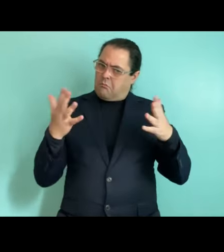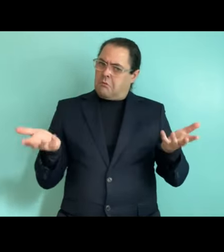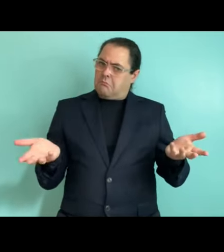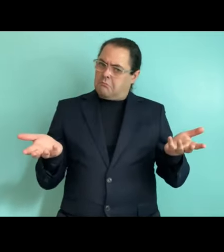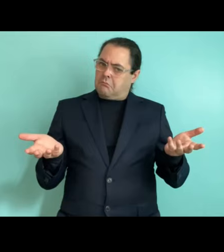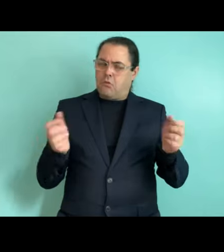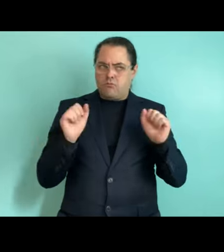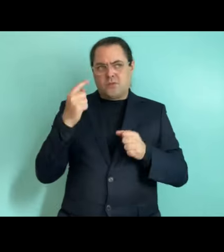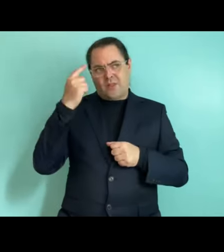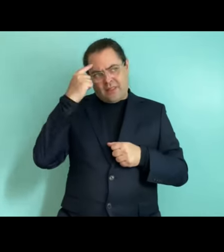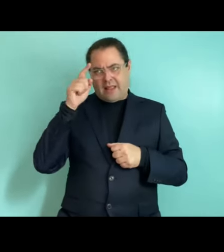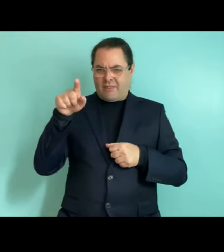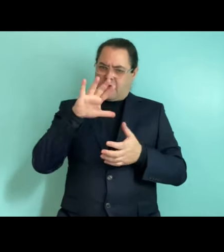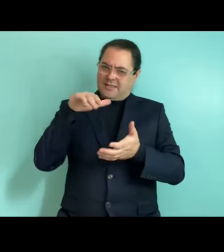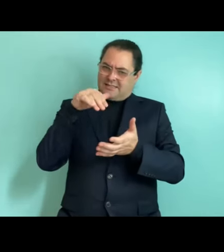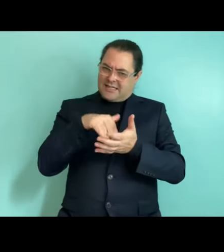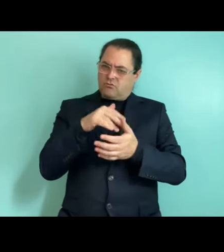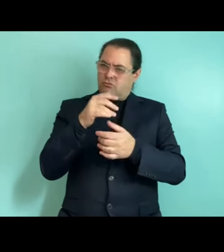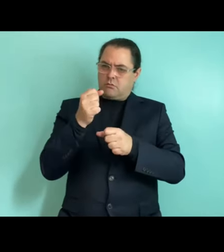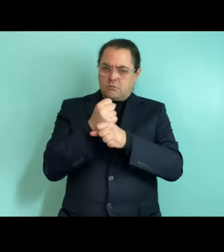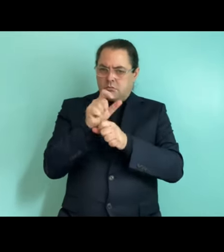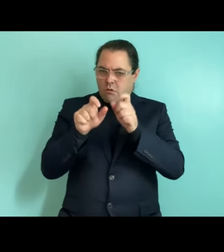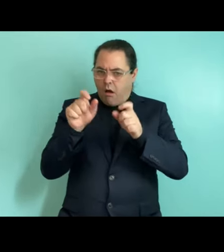workforce and things like that. 12:19:00 So misconduct What if finishing can